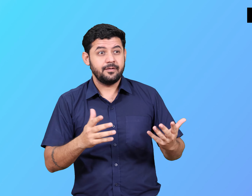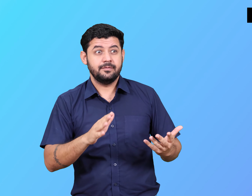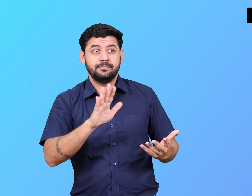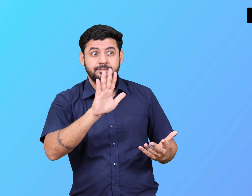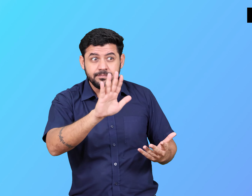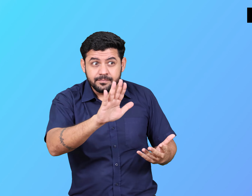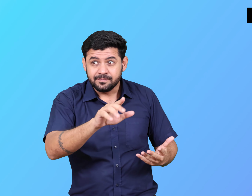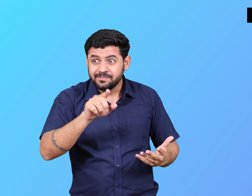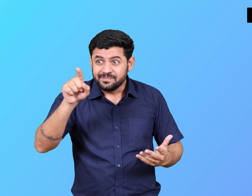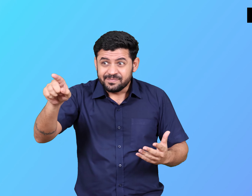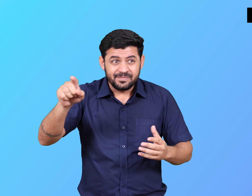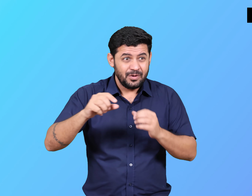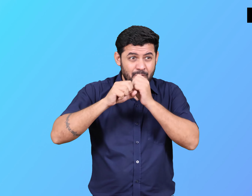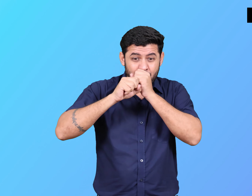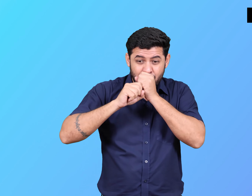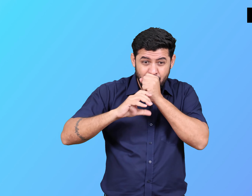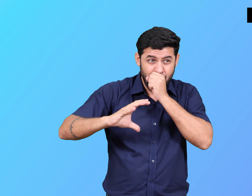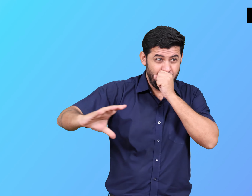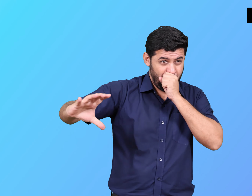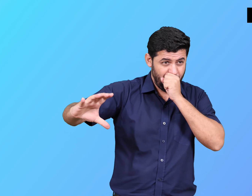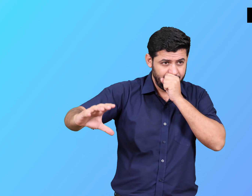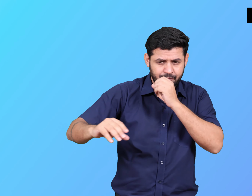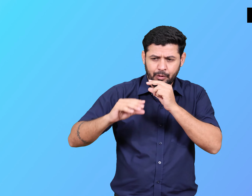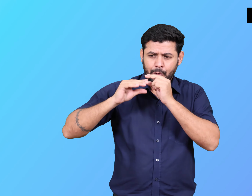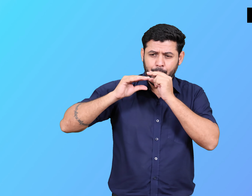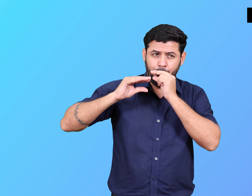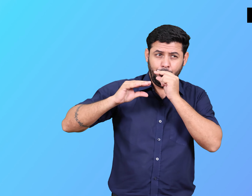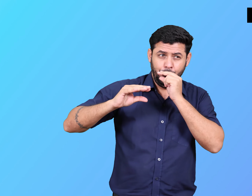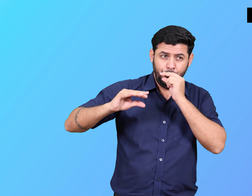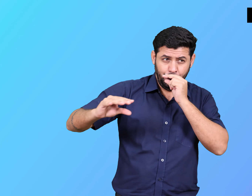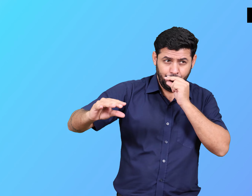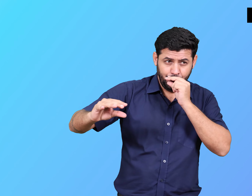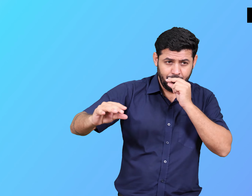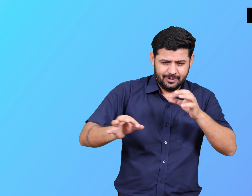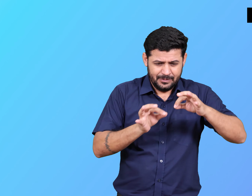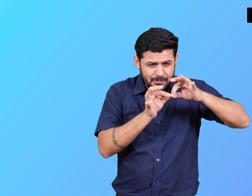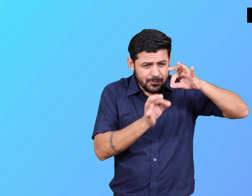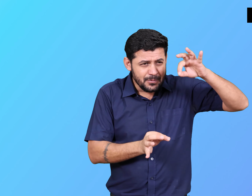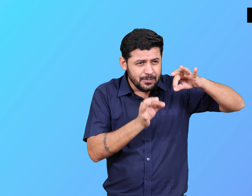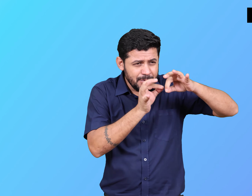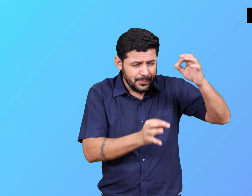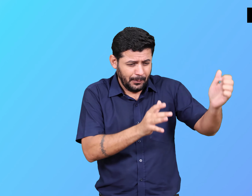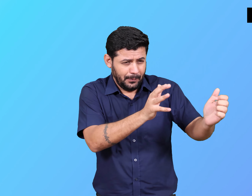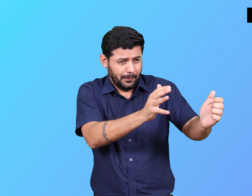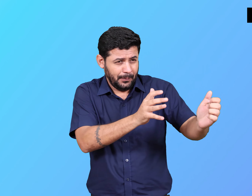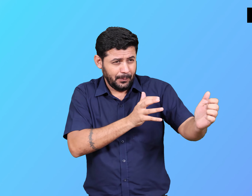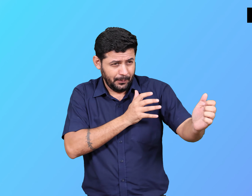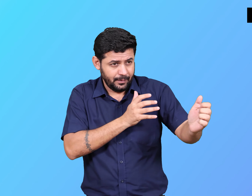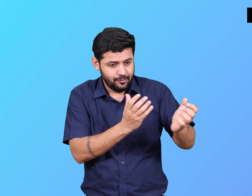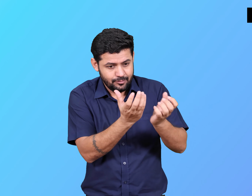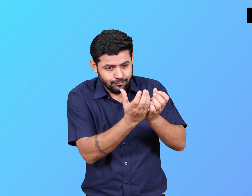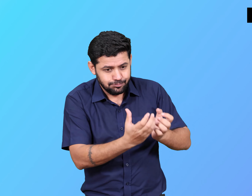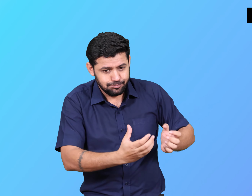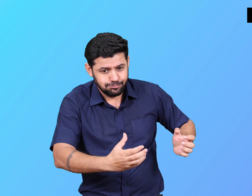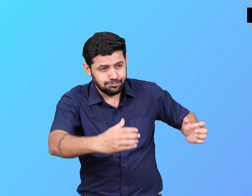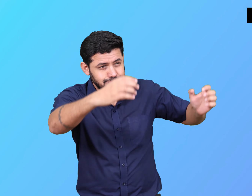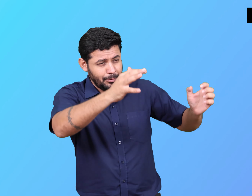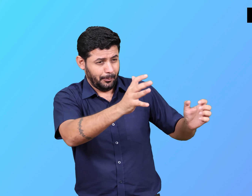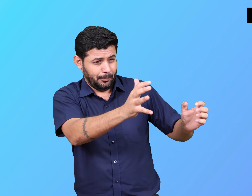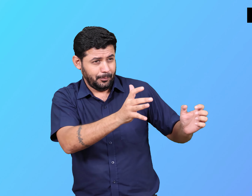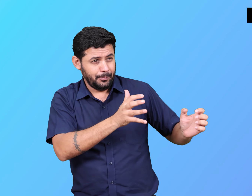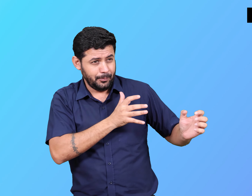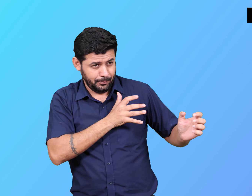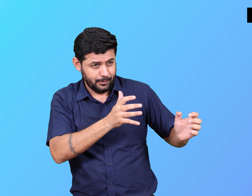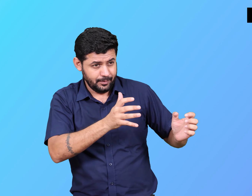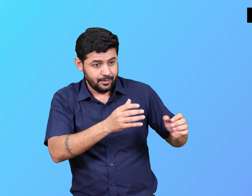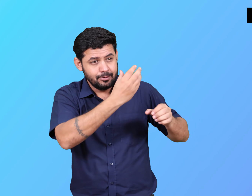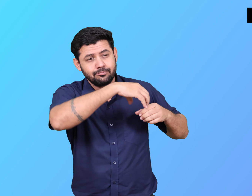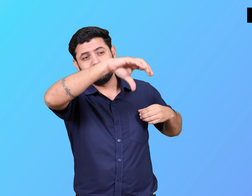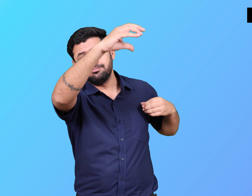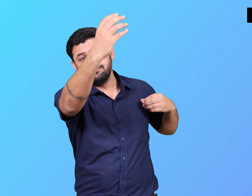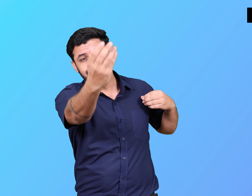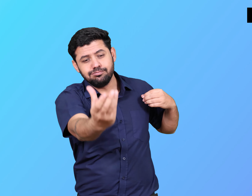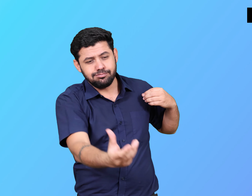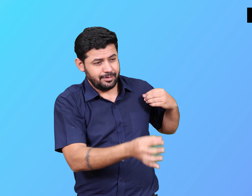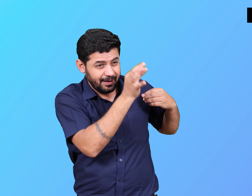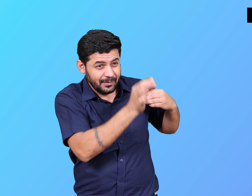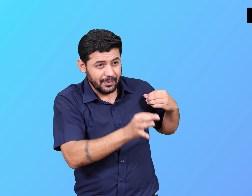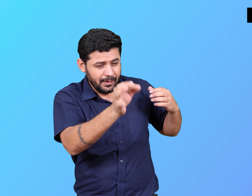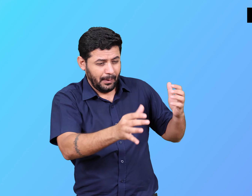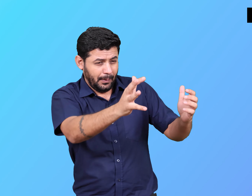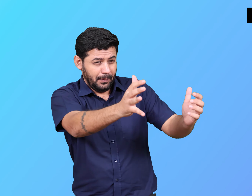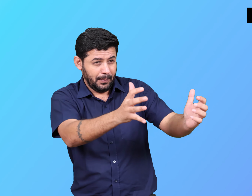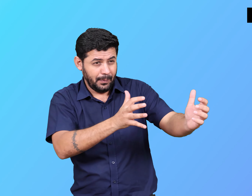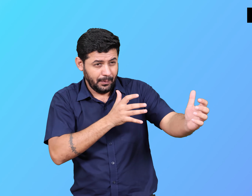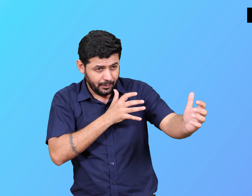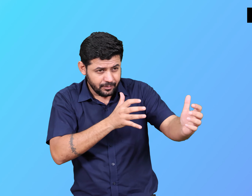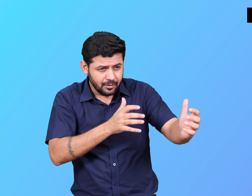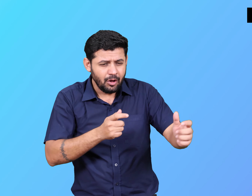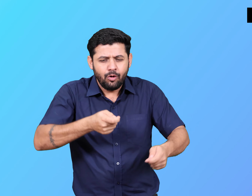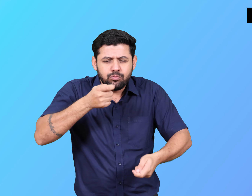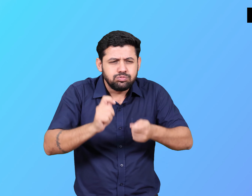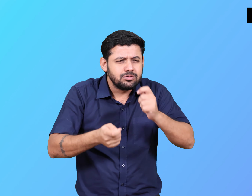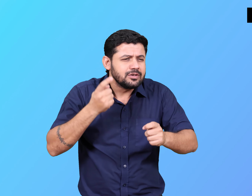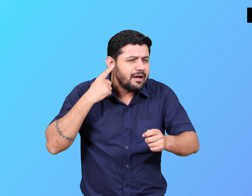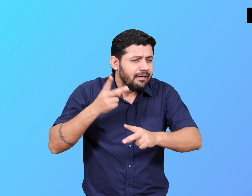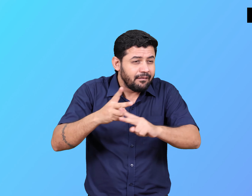You must bow down as soon as you hear the sound of the musical instruments. When you hear the horns, flutes, lyres, sambucas, harps, bagpipes